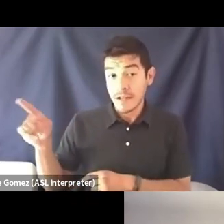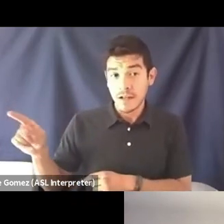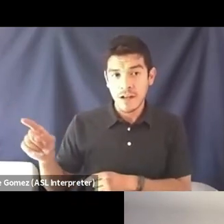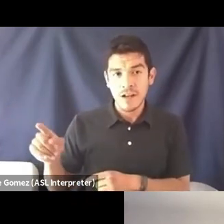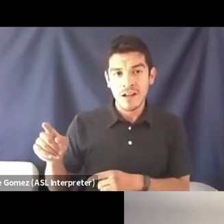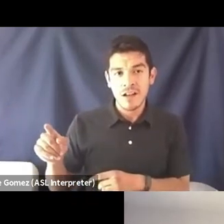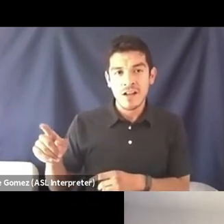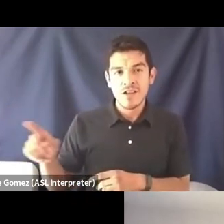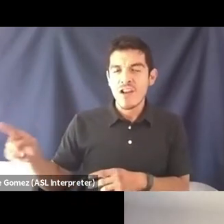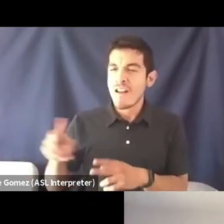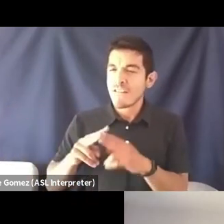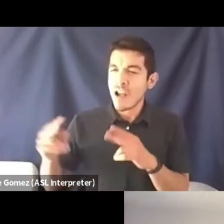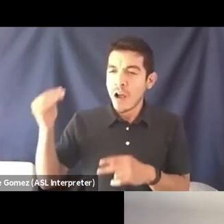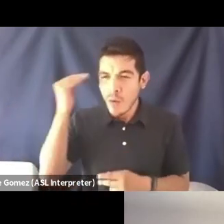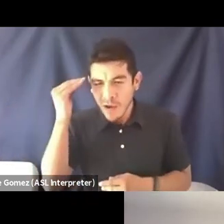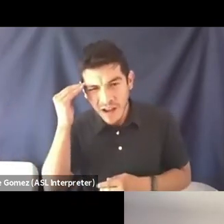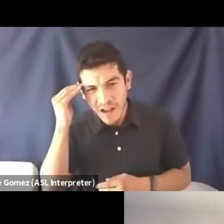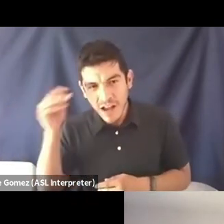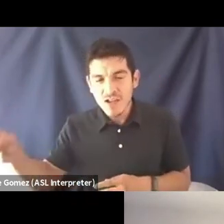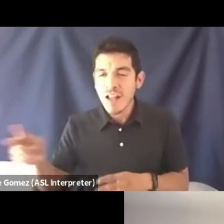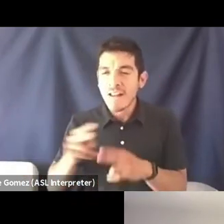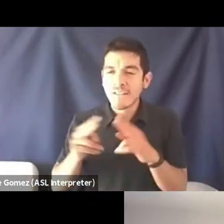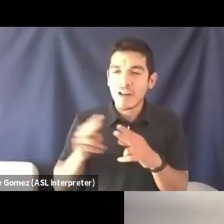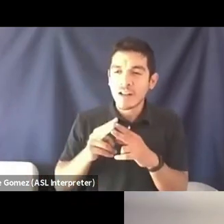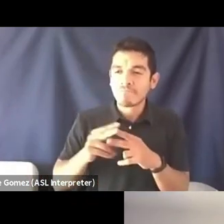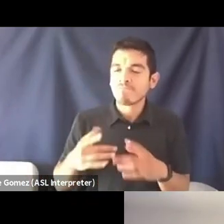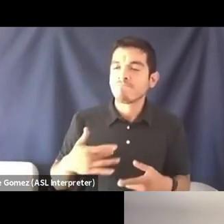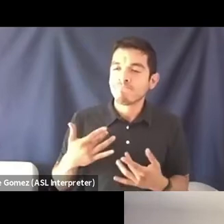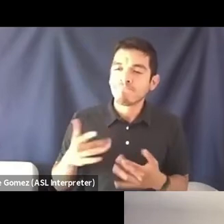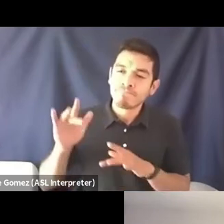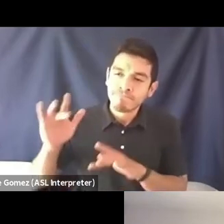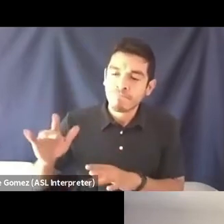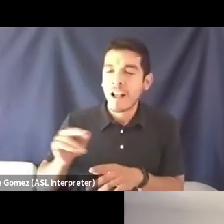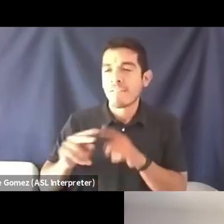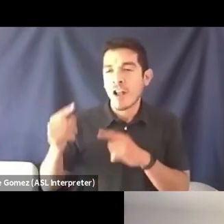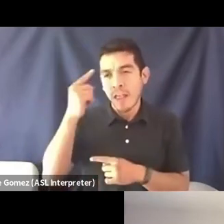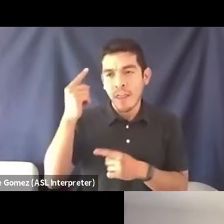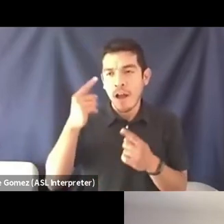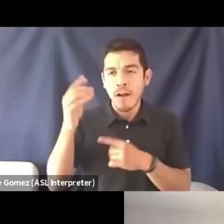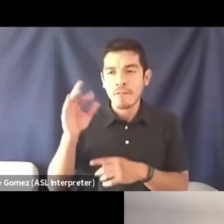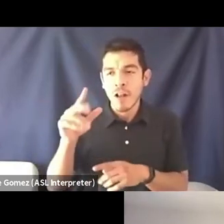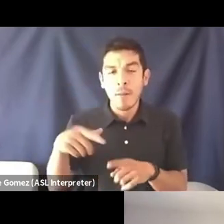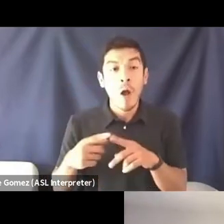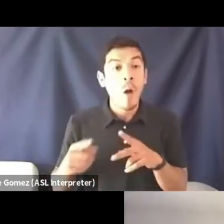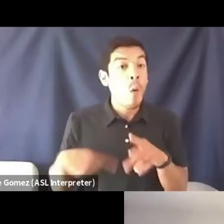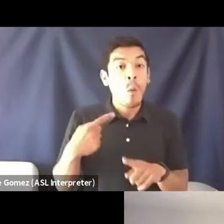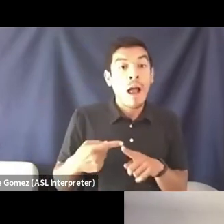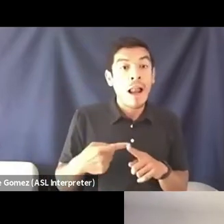that she was very ethical minded and very thoughtful about when is it stepping over the line?